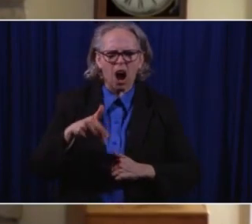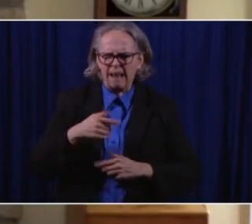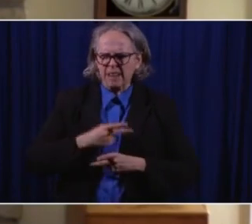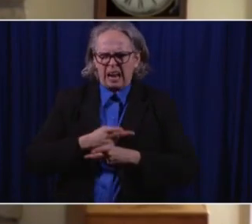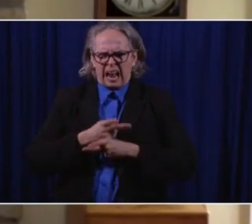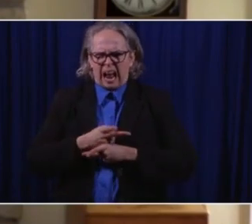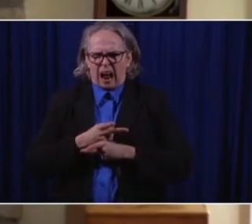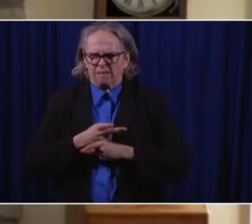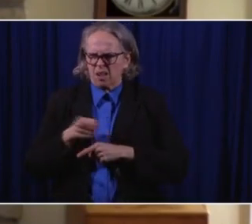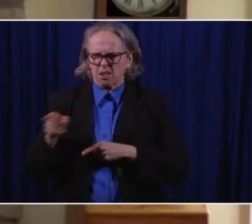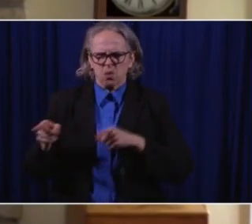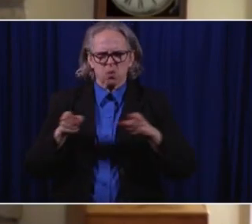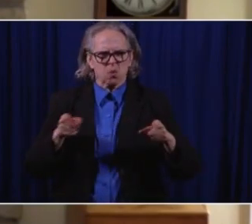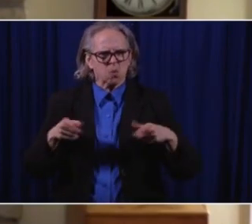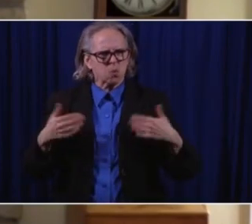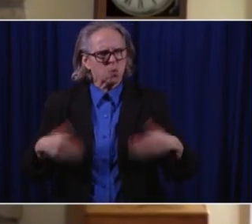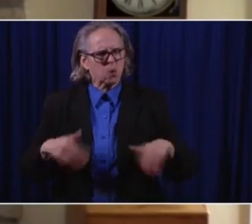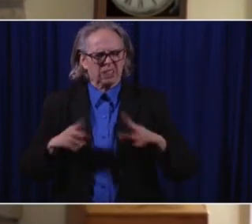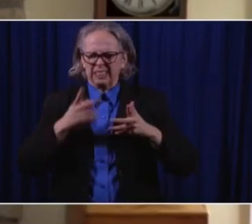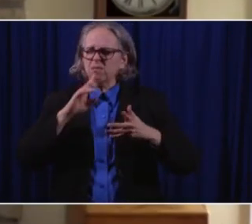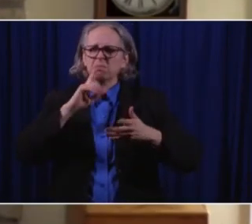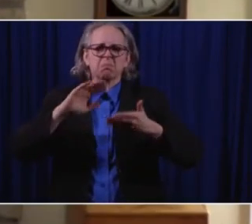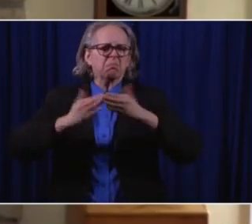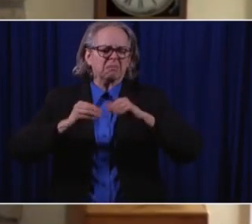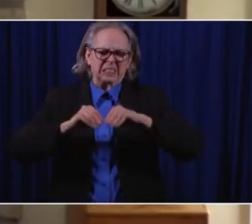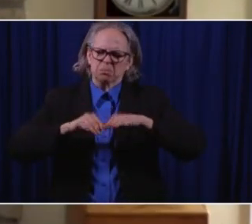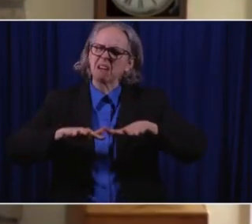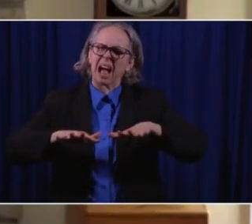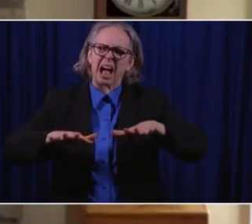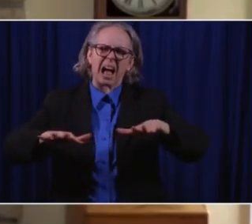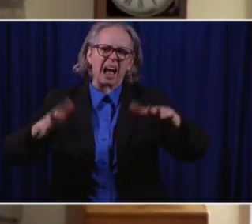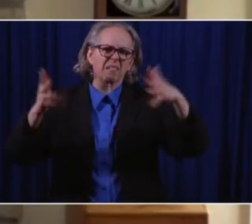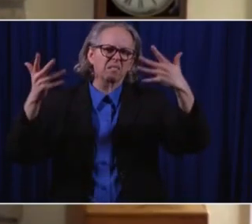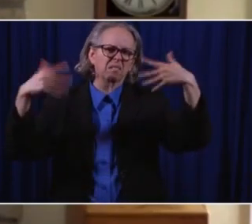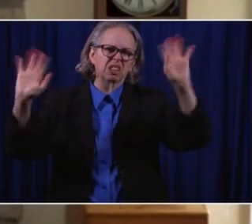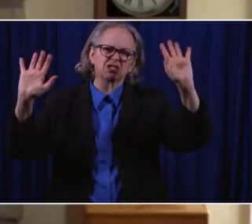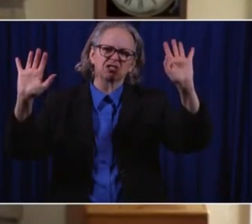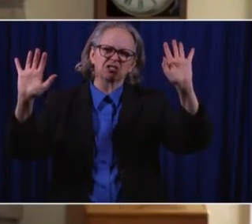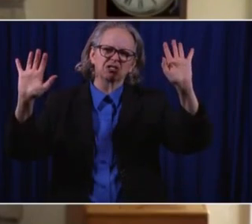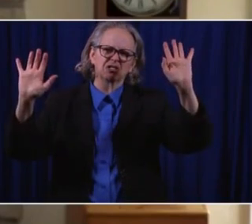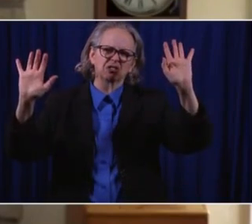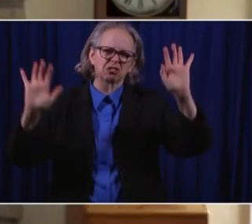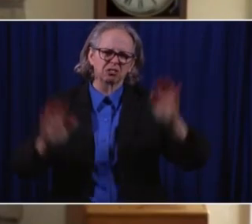tested positive in show. As we look at what we're doing looking at how careful we have